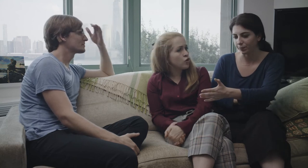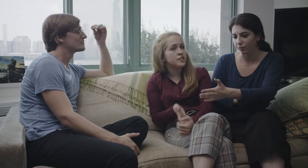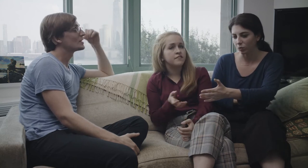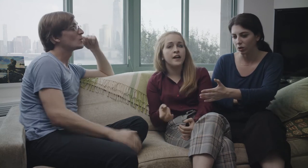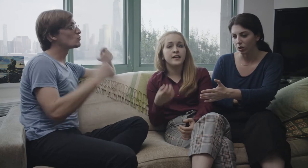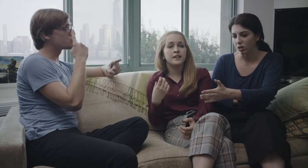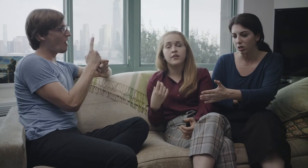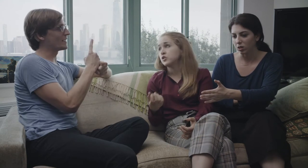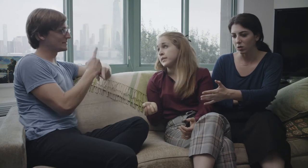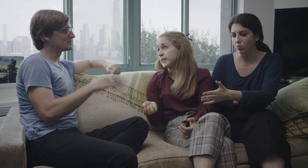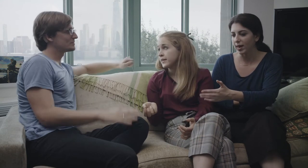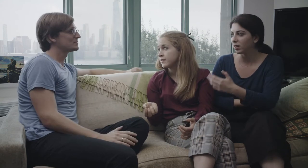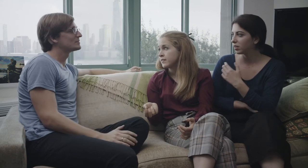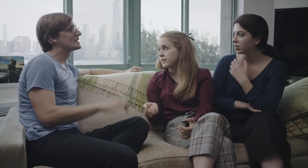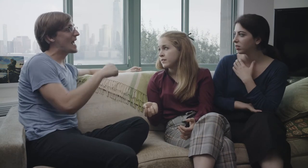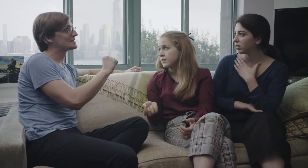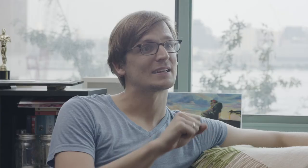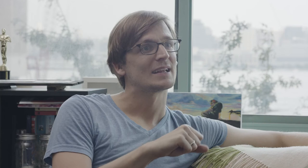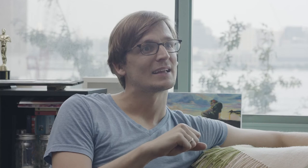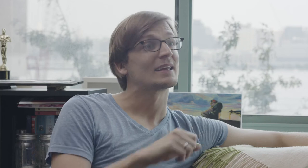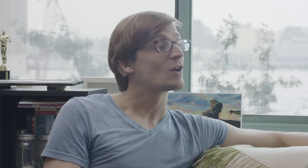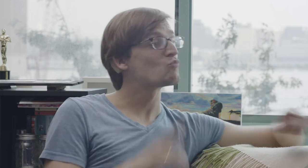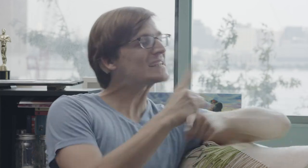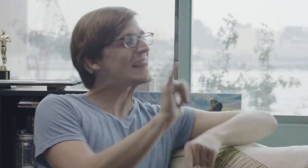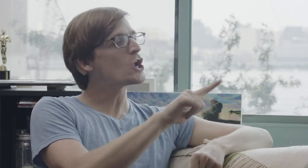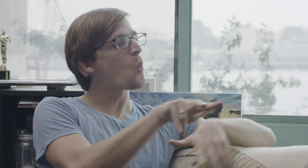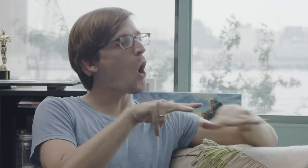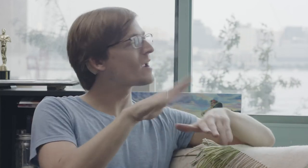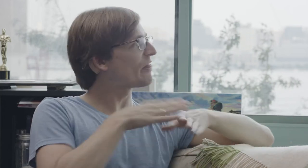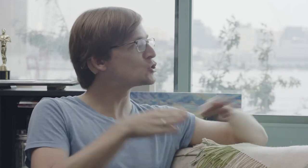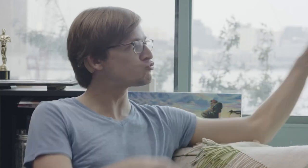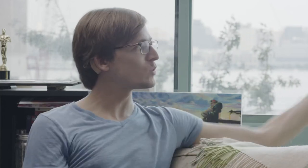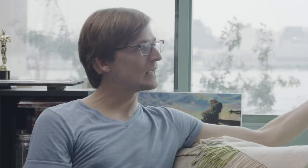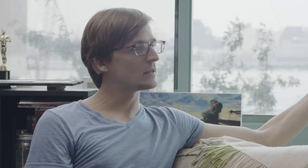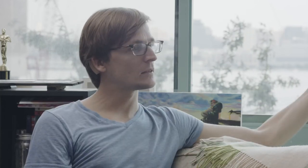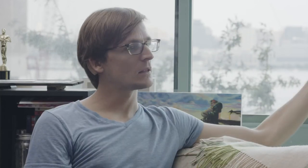: Or the defining characteristic. : Right. Right. Like, you walk down the street.